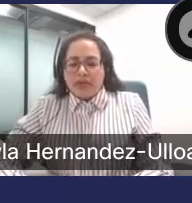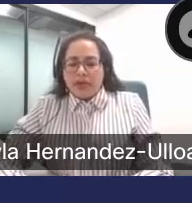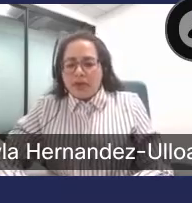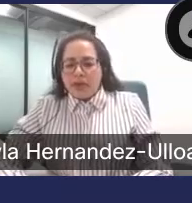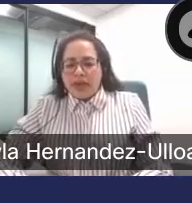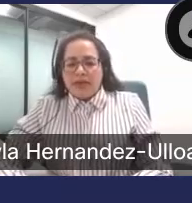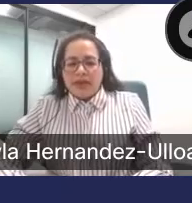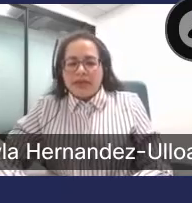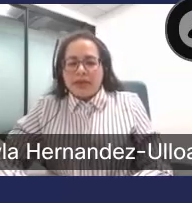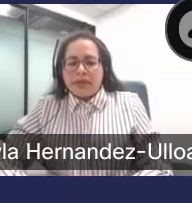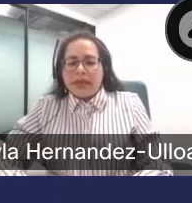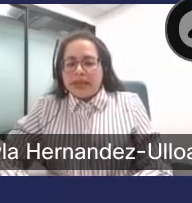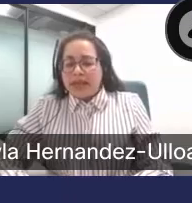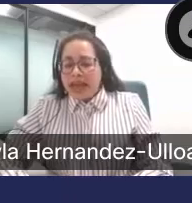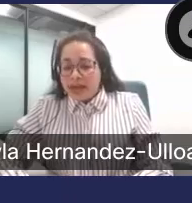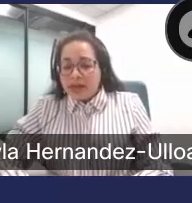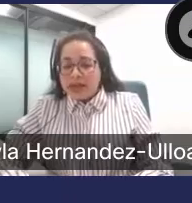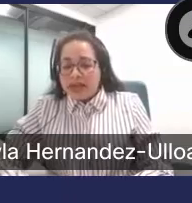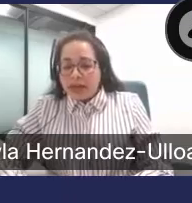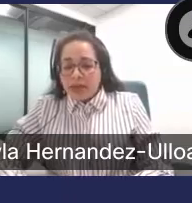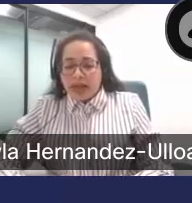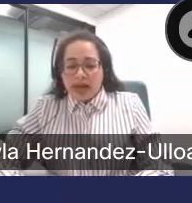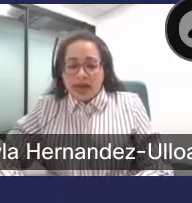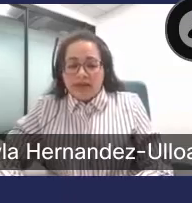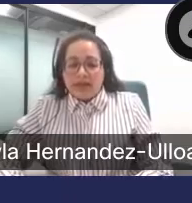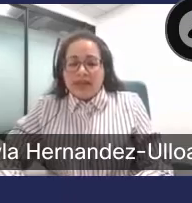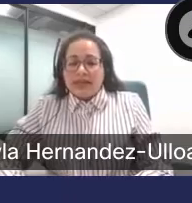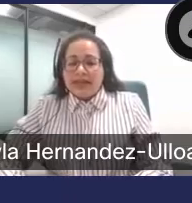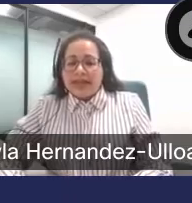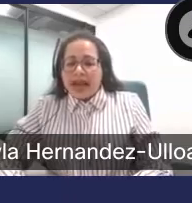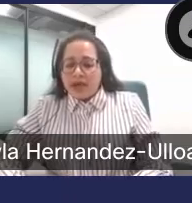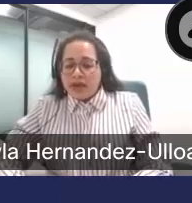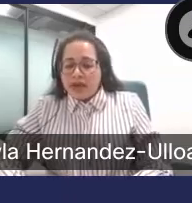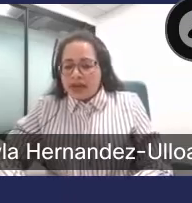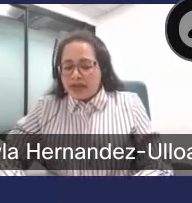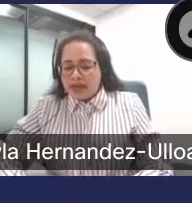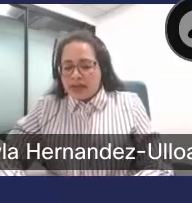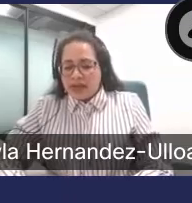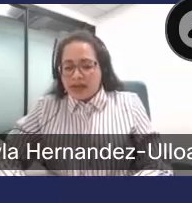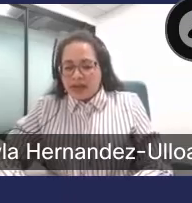component of this, but please, any questions that you may have send to outreach@fcc.gov.